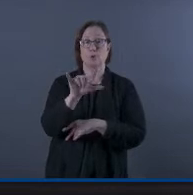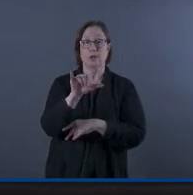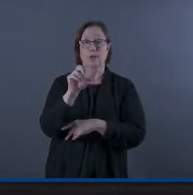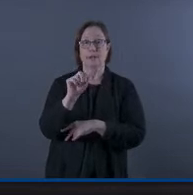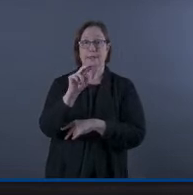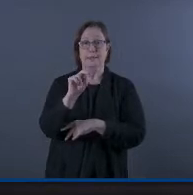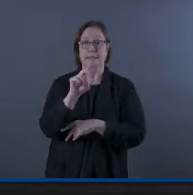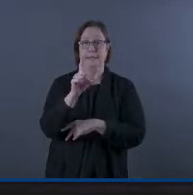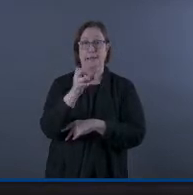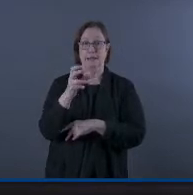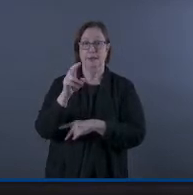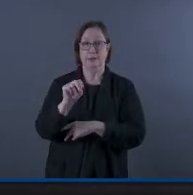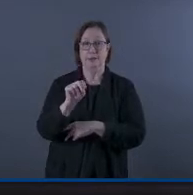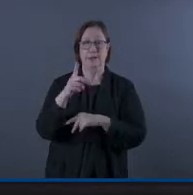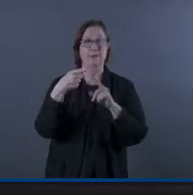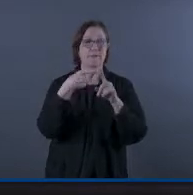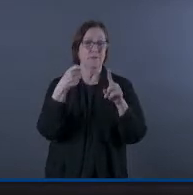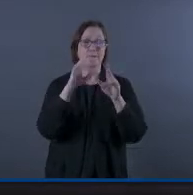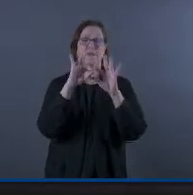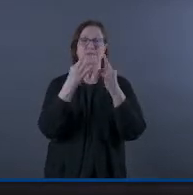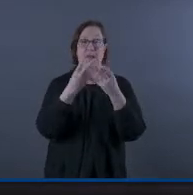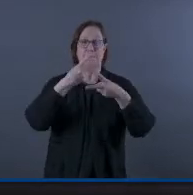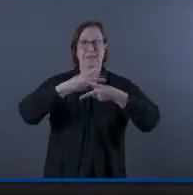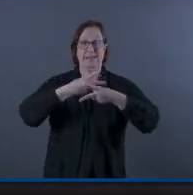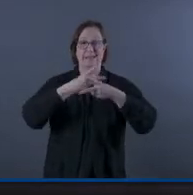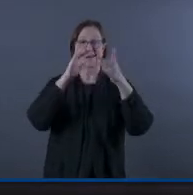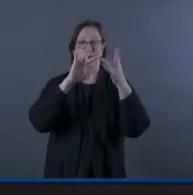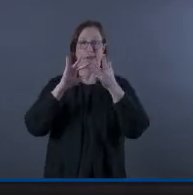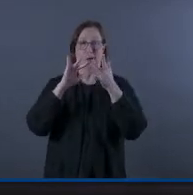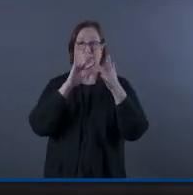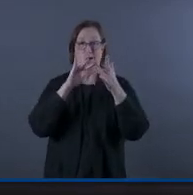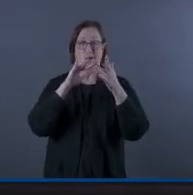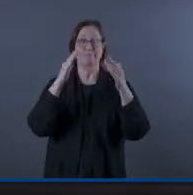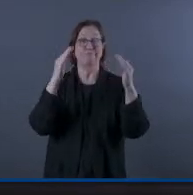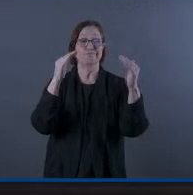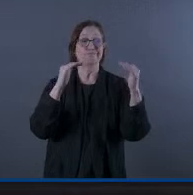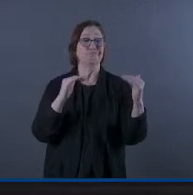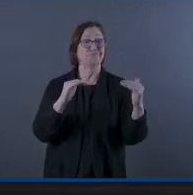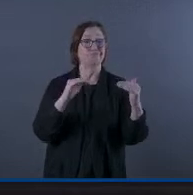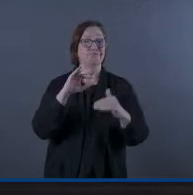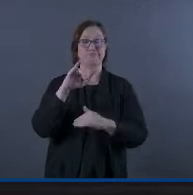and Dr. Jim Bochsler, the Chief Medical Officer of PeaceHealth.